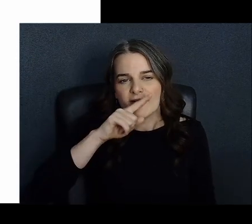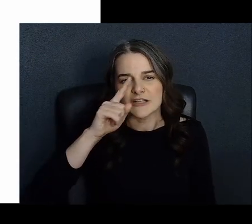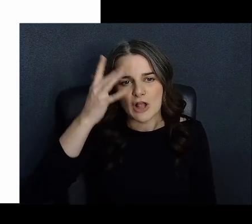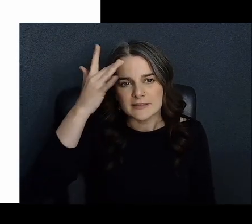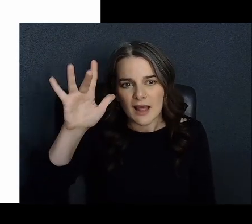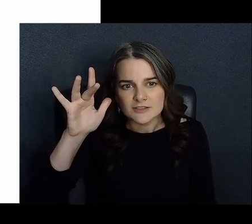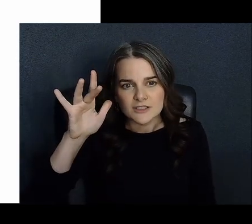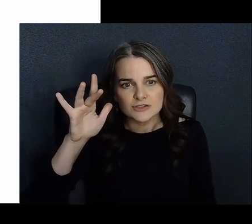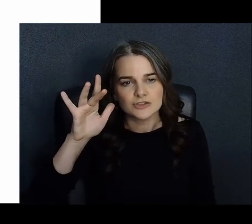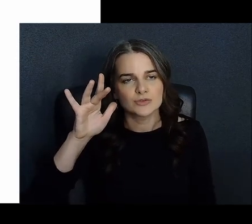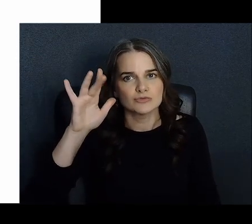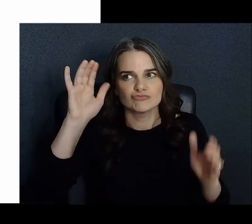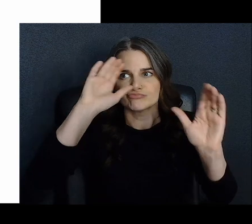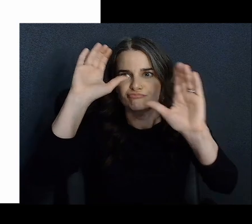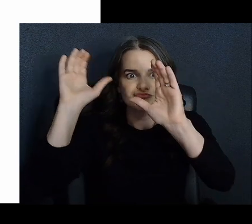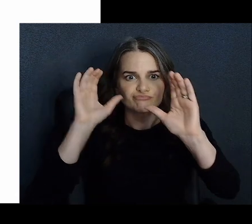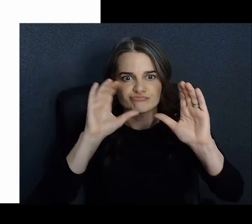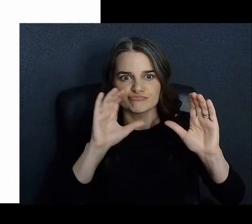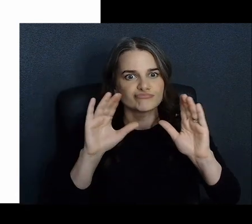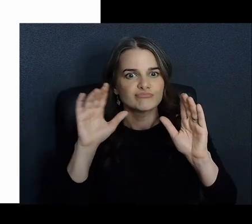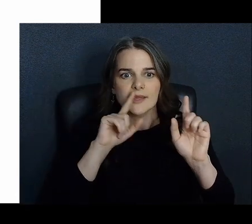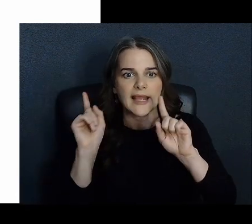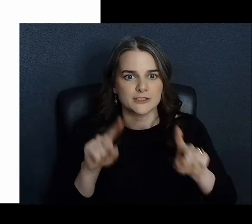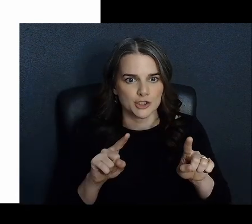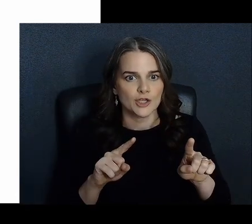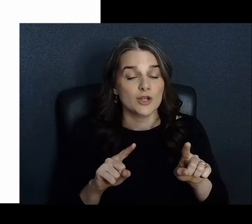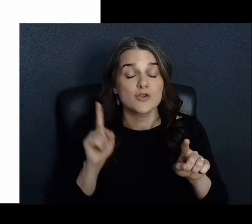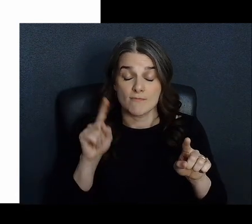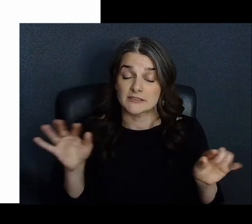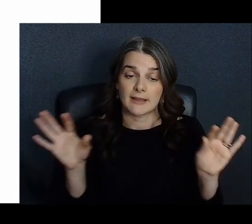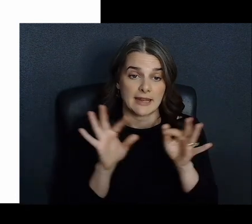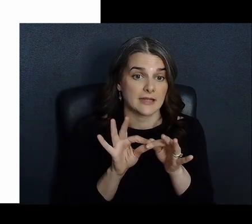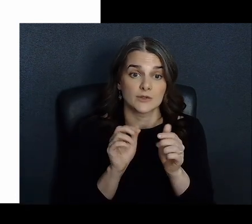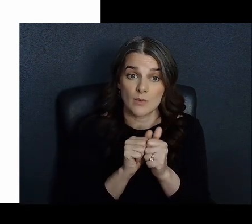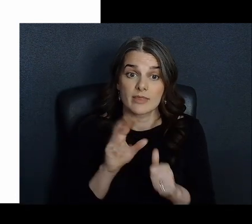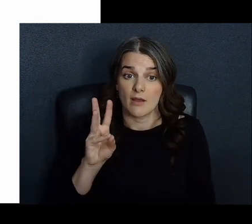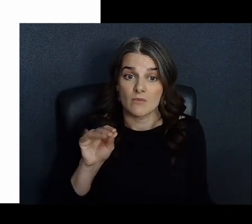You have to be connected to a Wi-Fi in order for it to work. Most of these devices will require